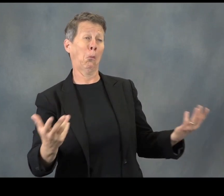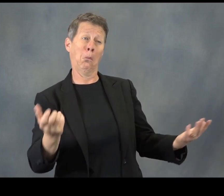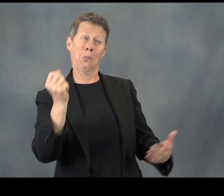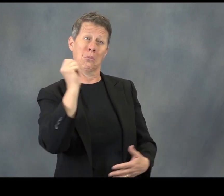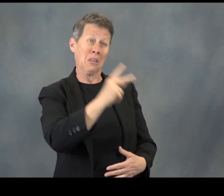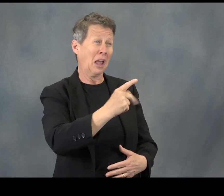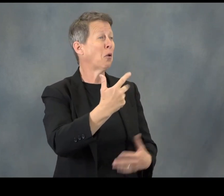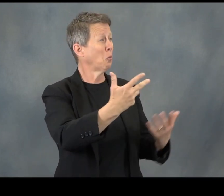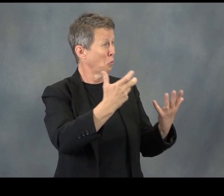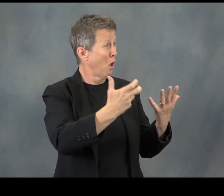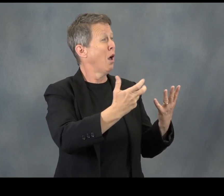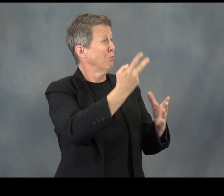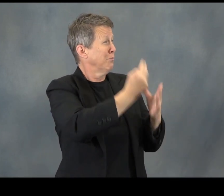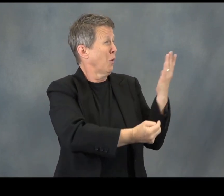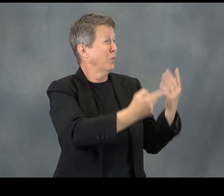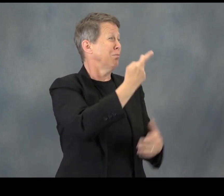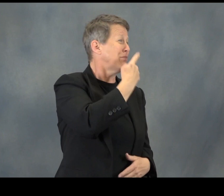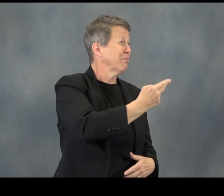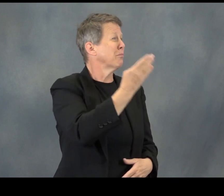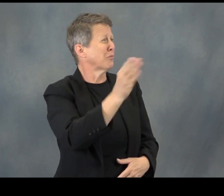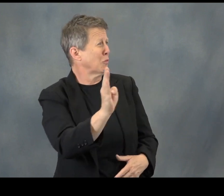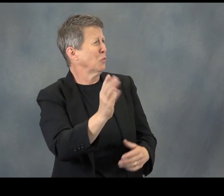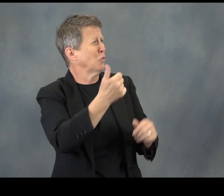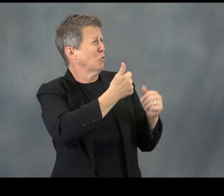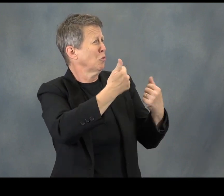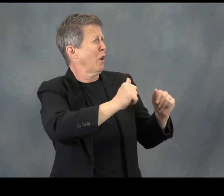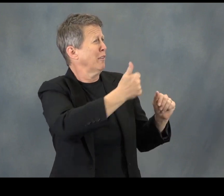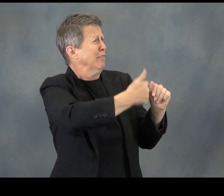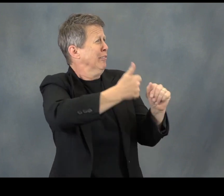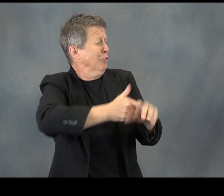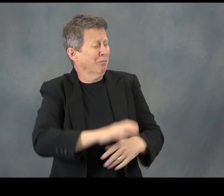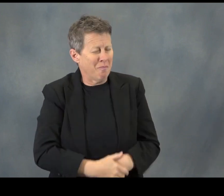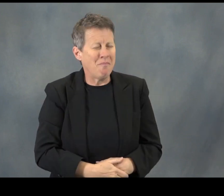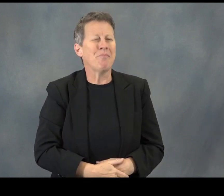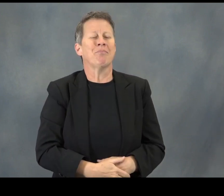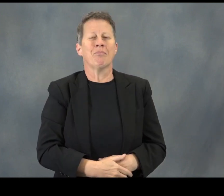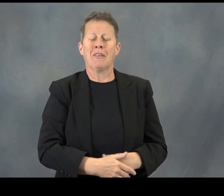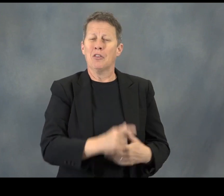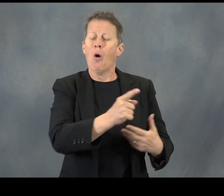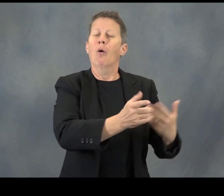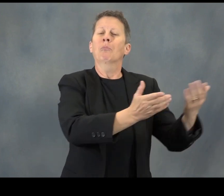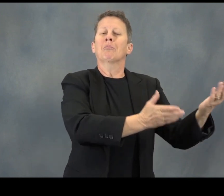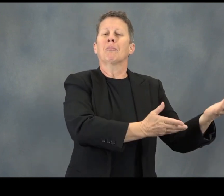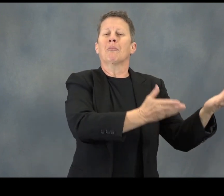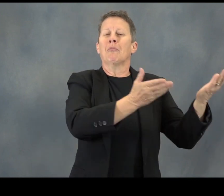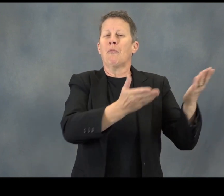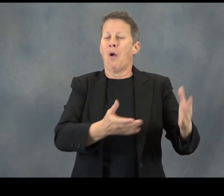I don't know what that's gonna be like. So later he brought the pitchers over, and they were the